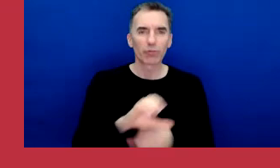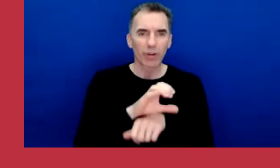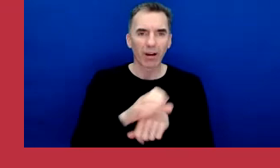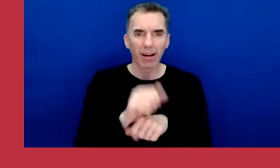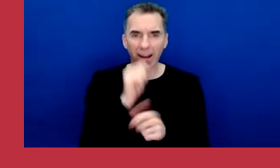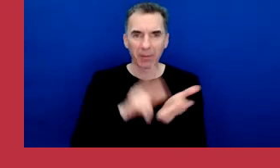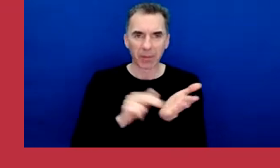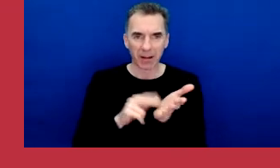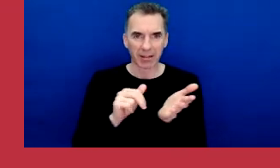we go.